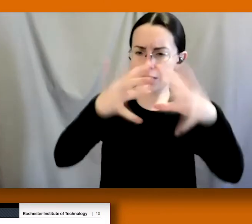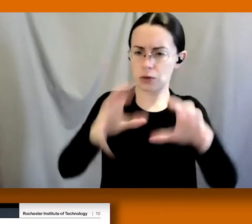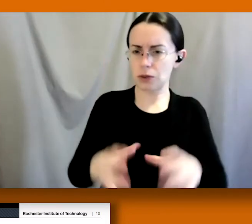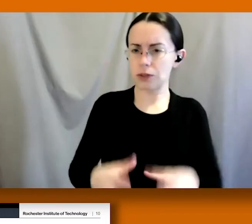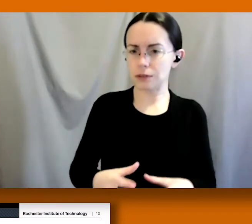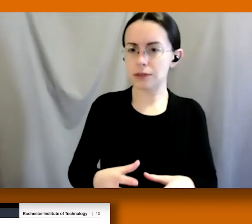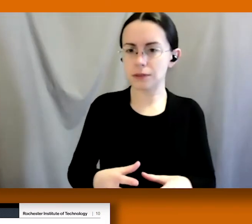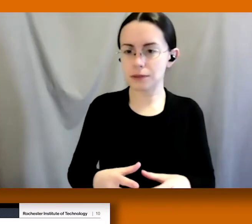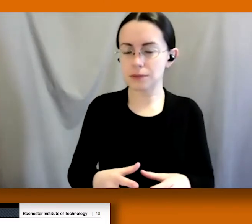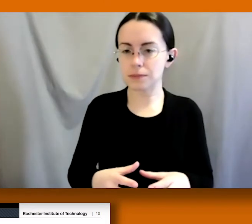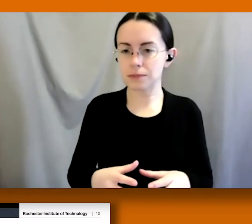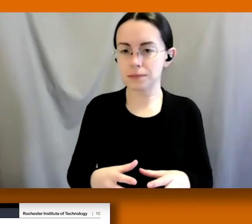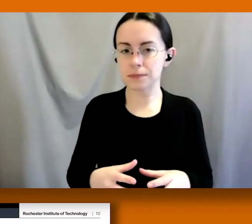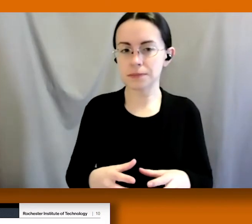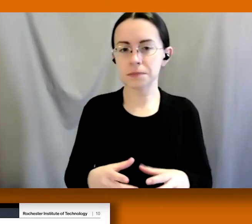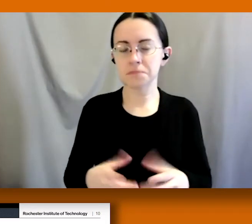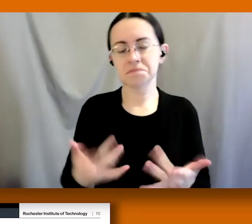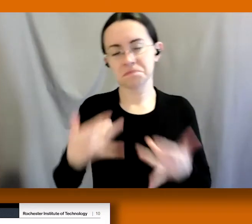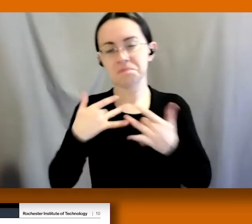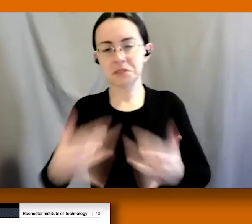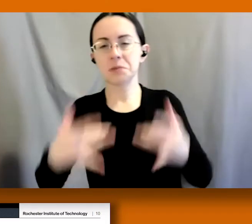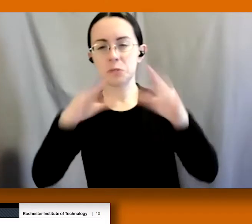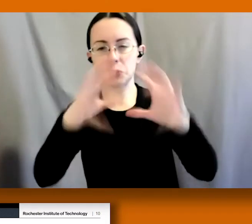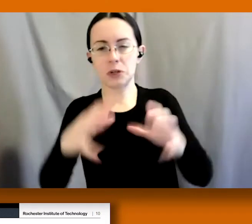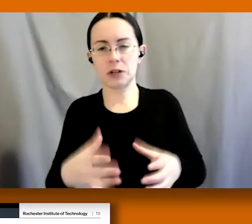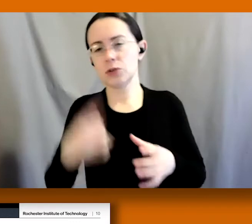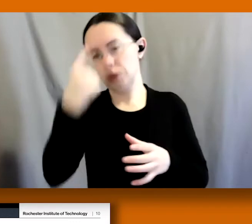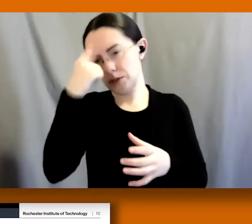that we typically include in the travel section,